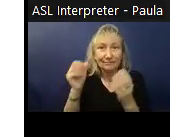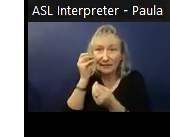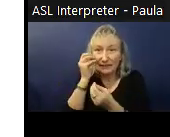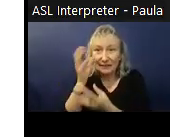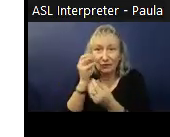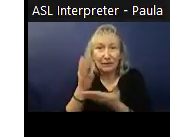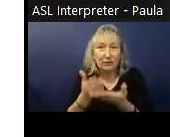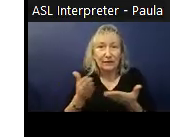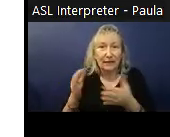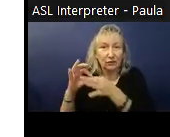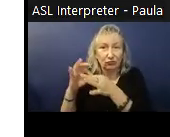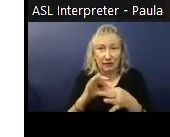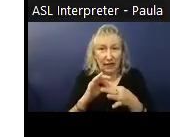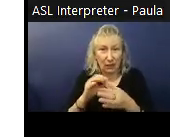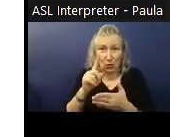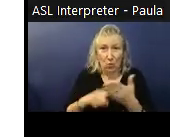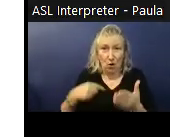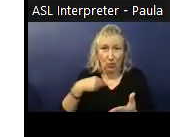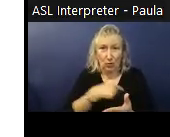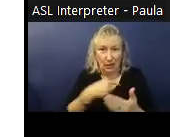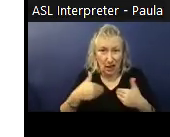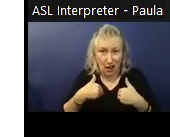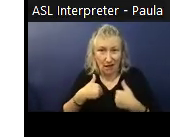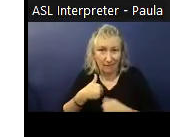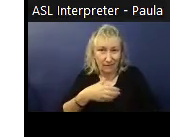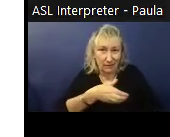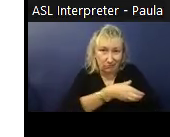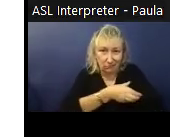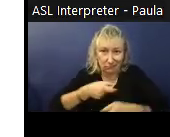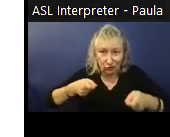have jurisdiction over and what we don't.